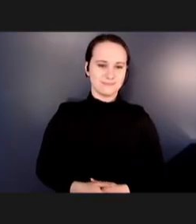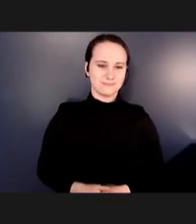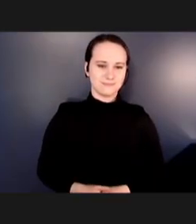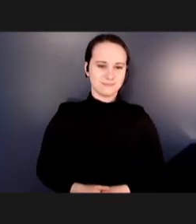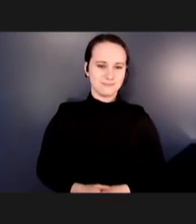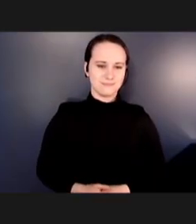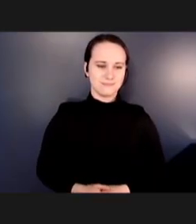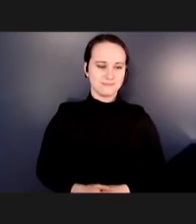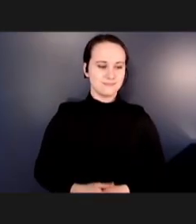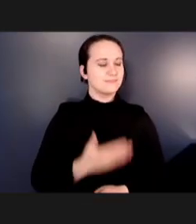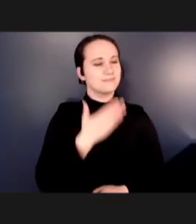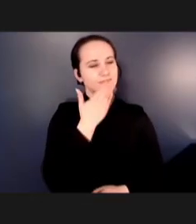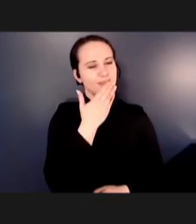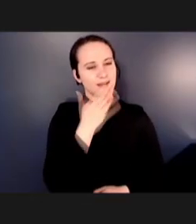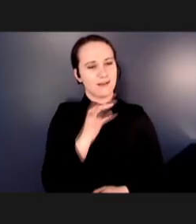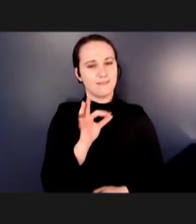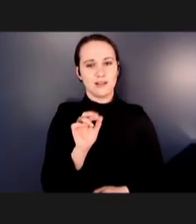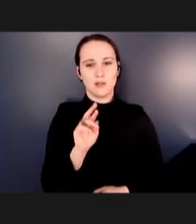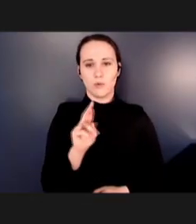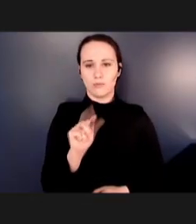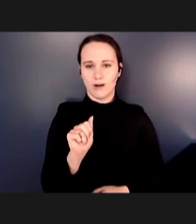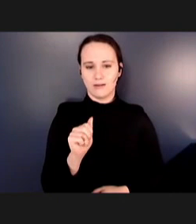Robert Hopkins: Thank you, Flor. I appreciate your presentation The